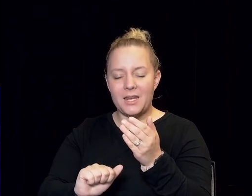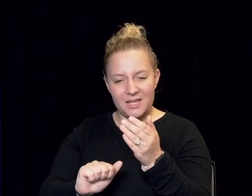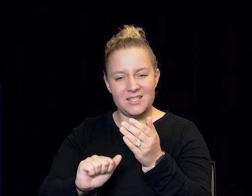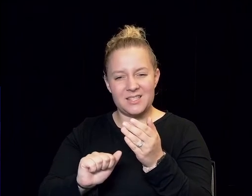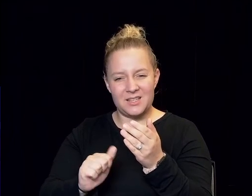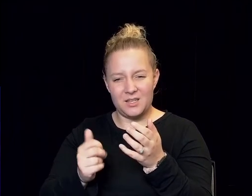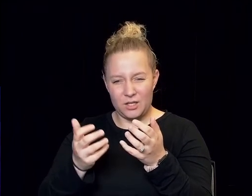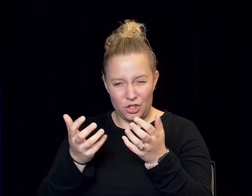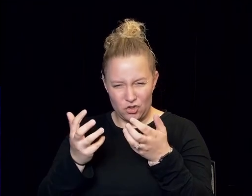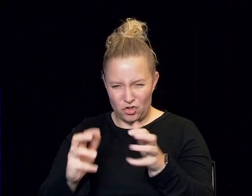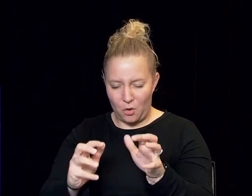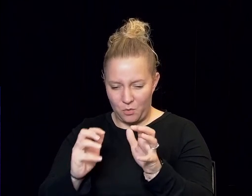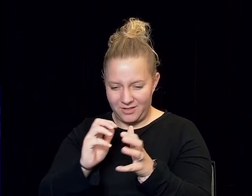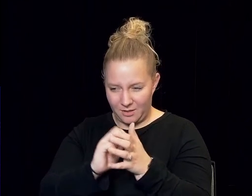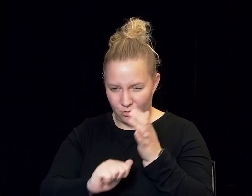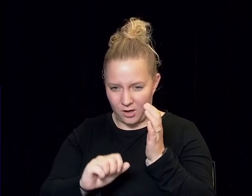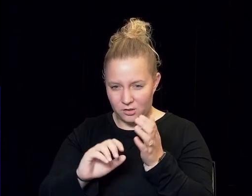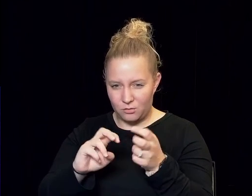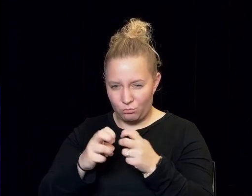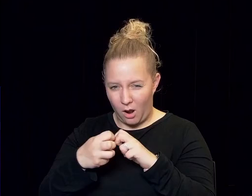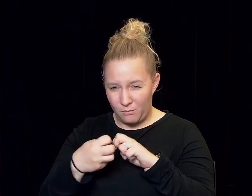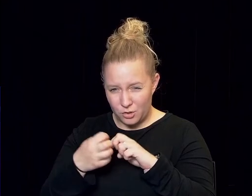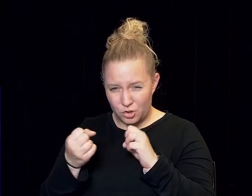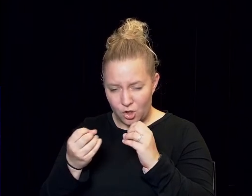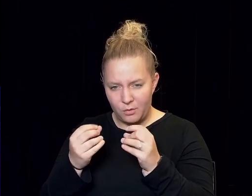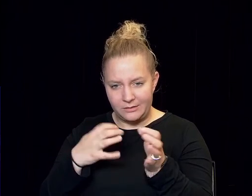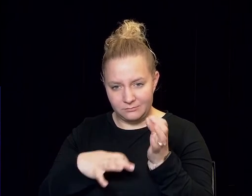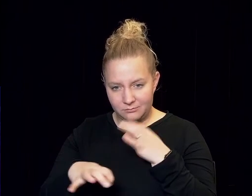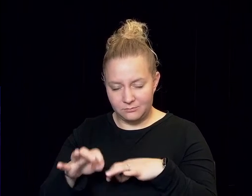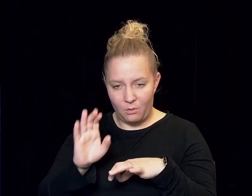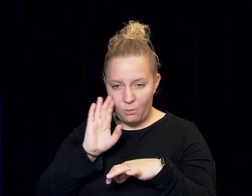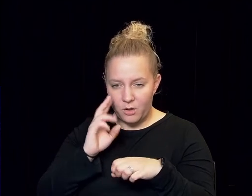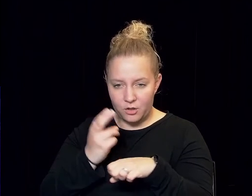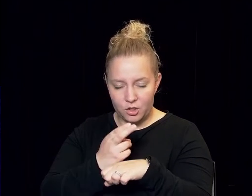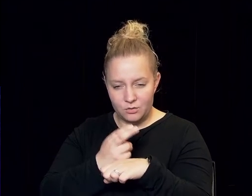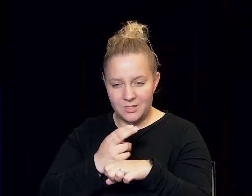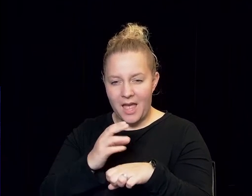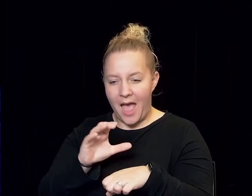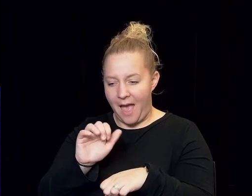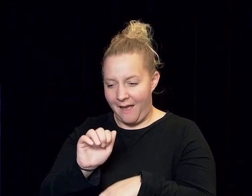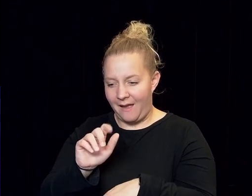with the subtraction problem. So instead, I'm going to use that additive inverse. So, I'm going to add